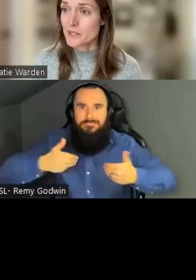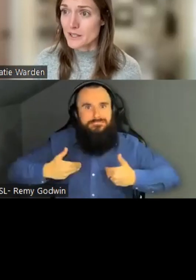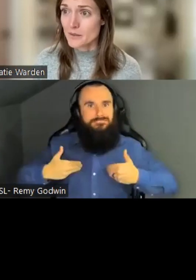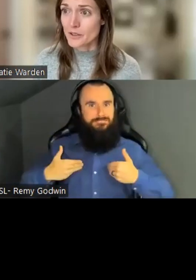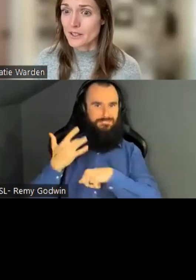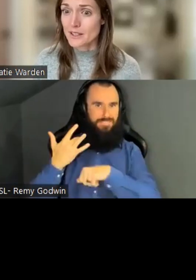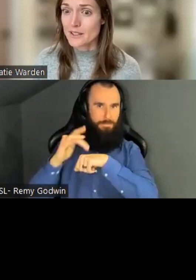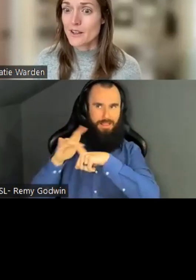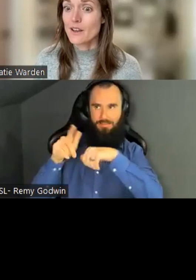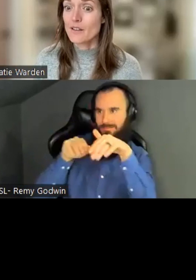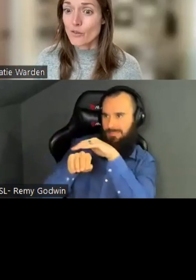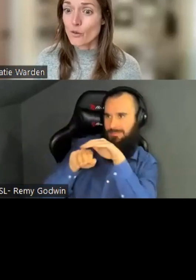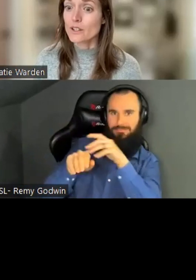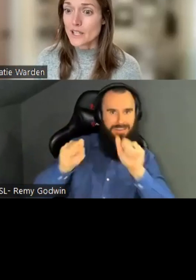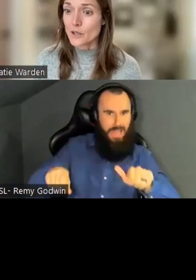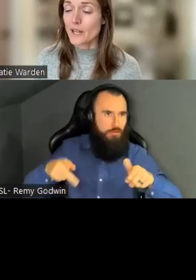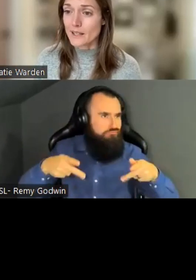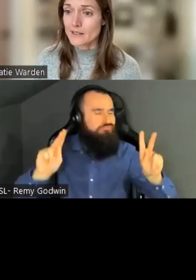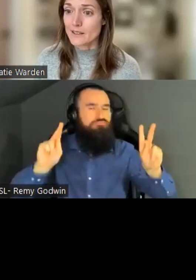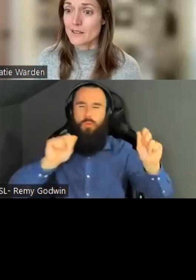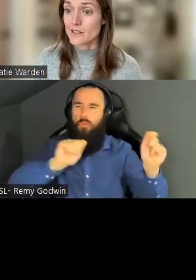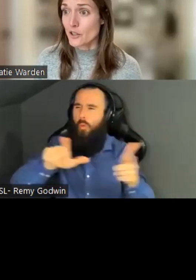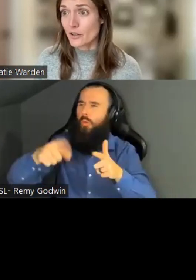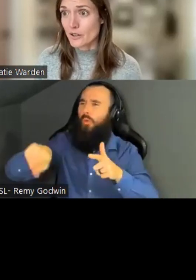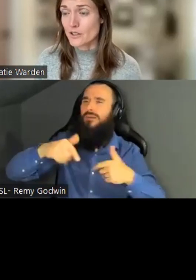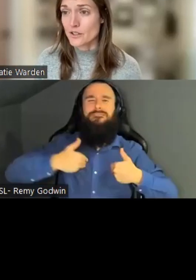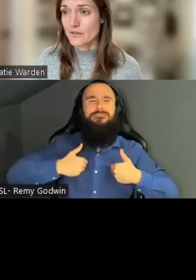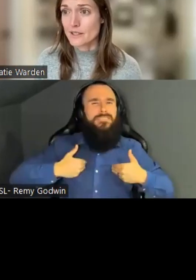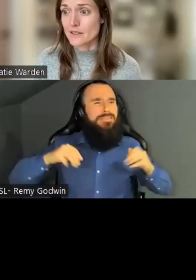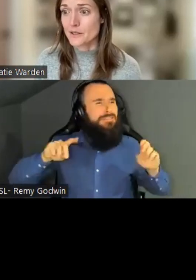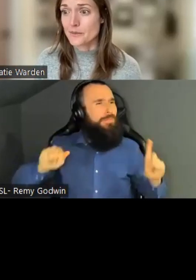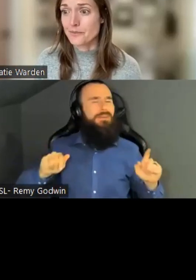with disabilities full and equal access to your healthcare services.